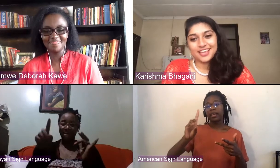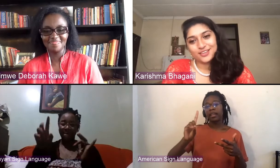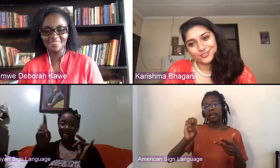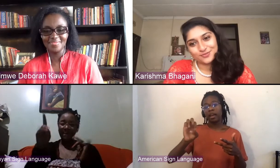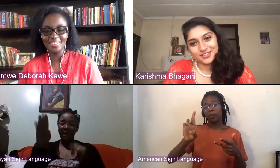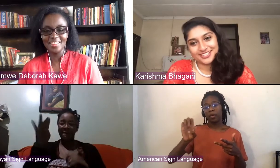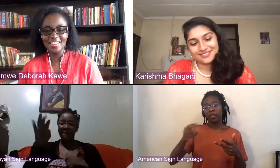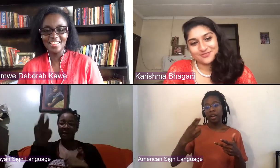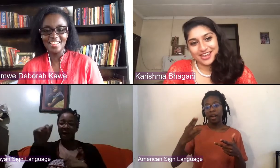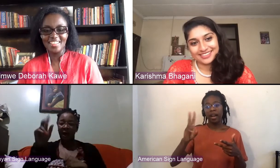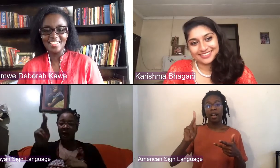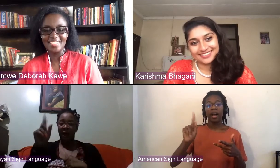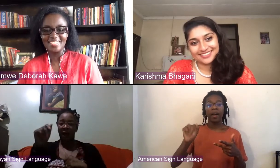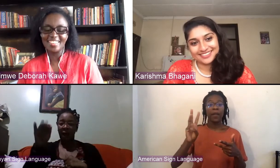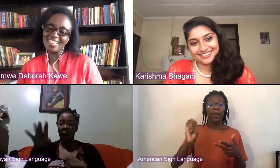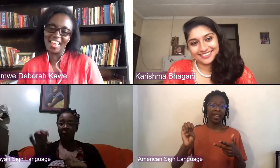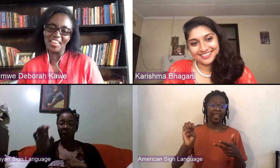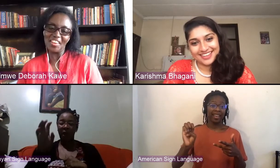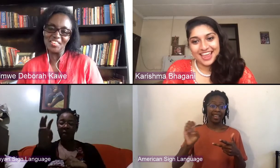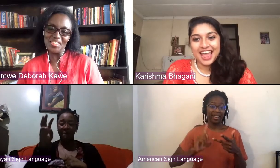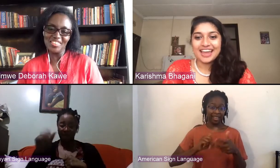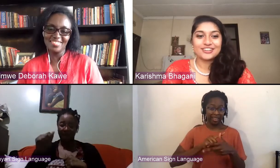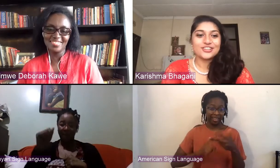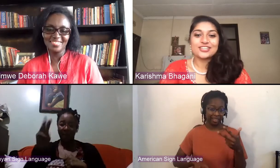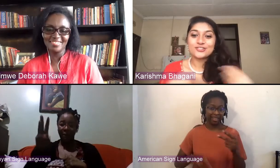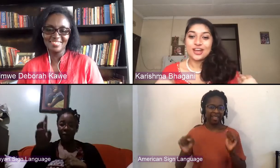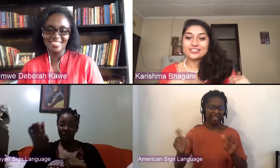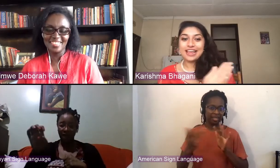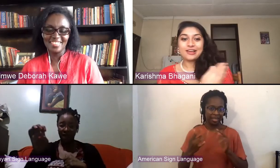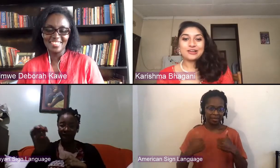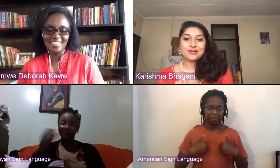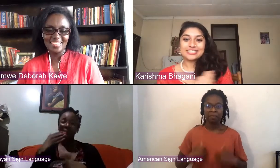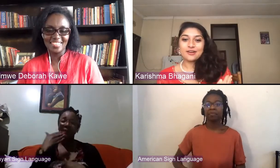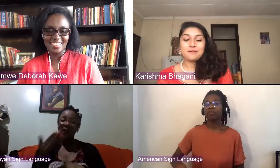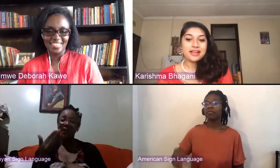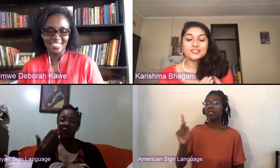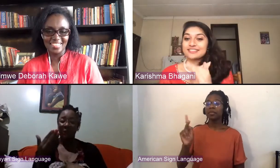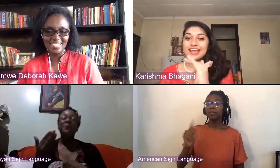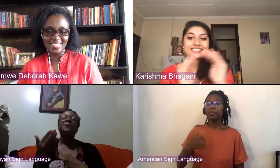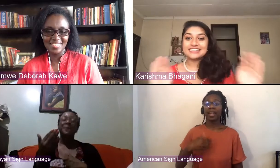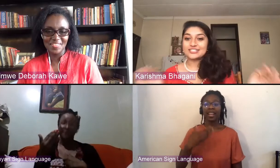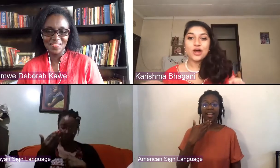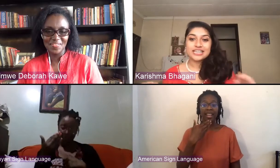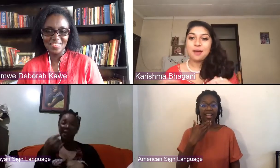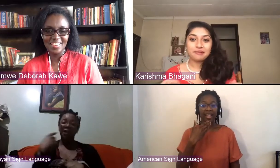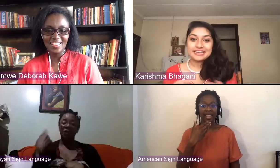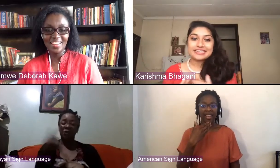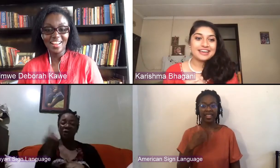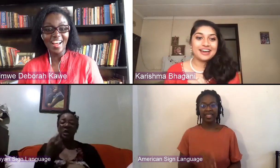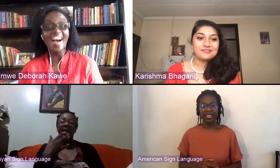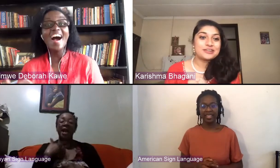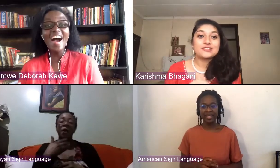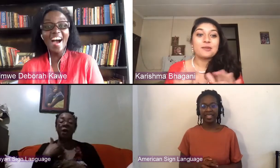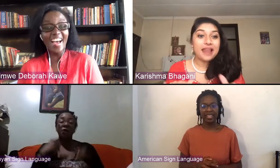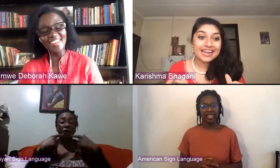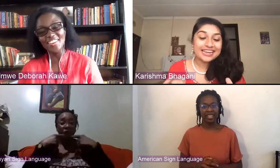Thank you so much Asiimwe. Thank you. And just to shout out like notice our matching that did not happen. We did not plan it.